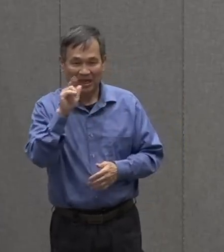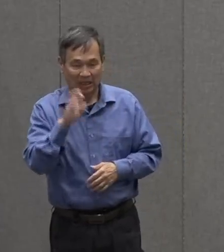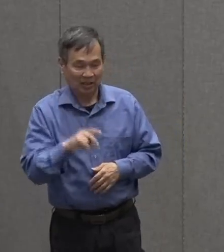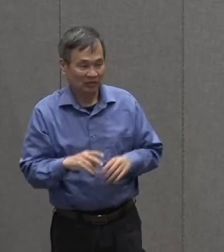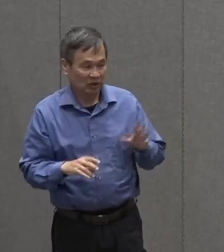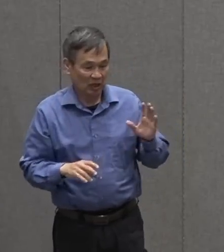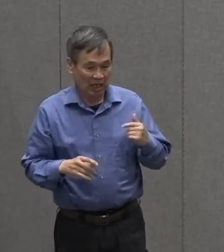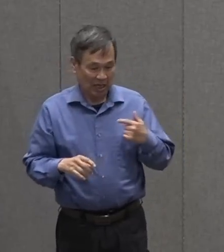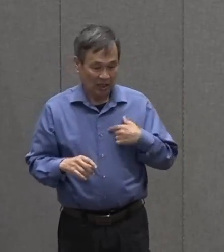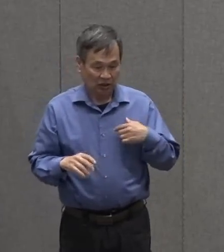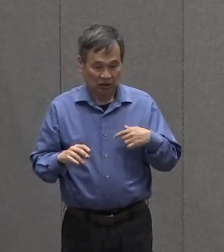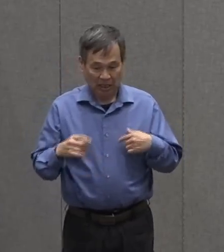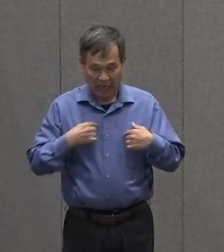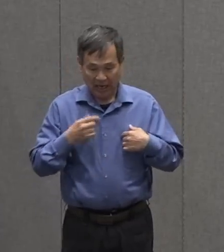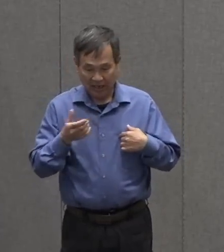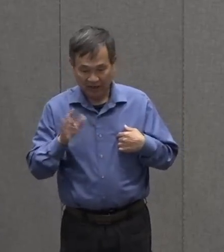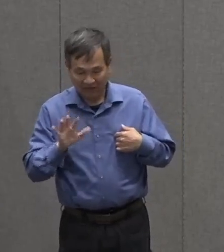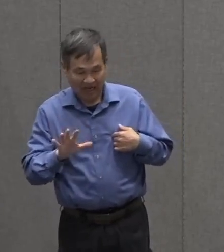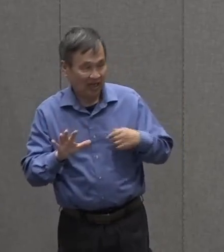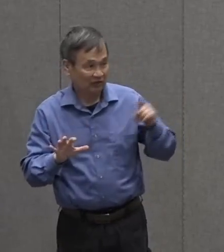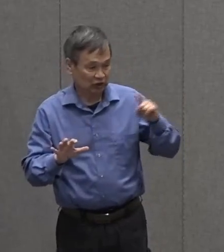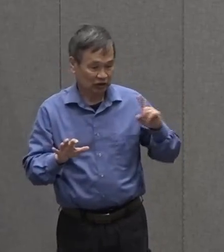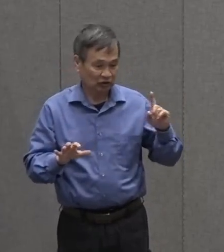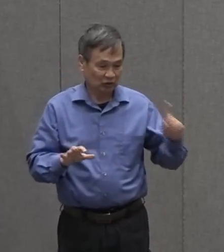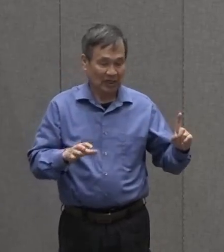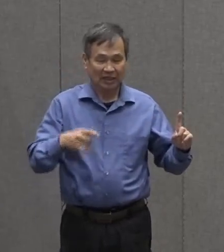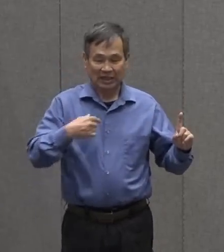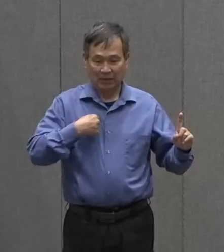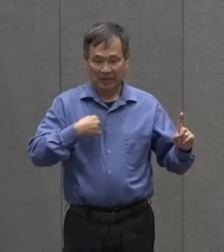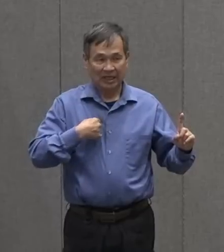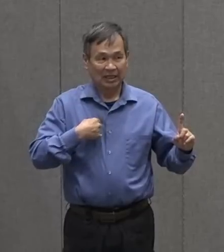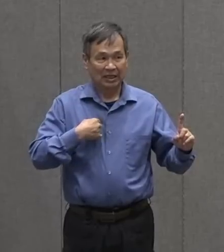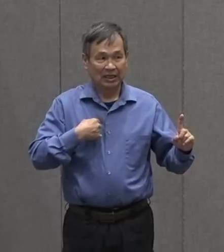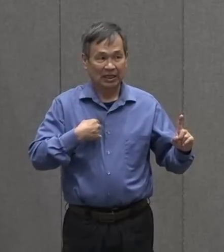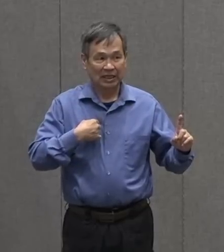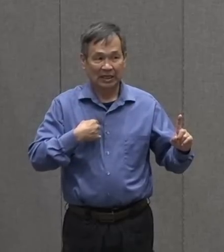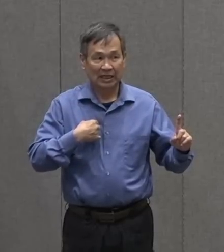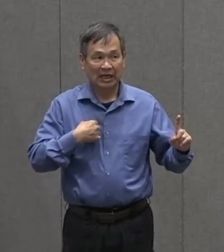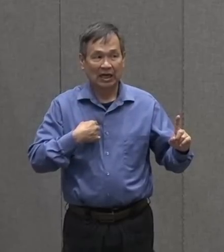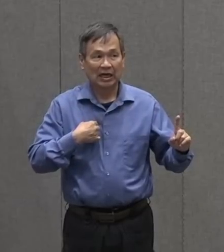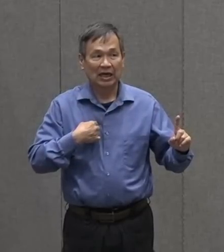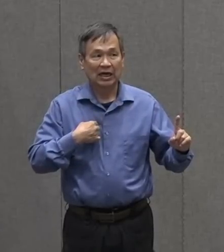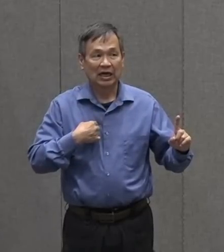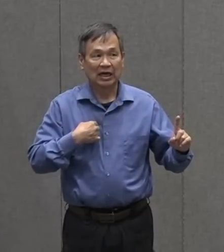So if I wanted to do like I want 20 so I would do five times four.